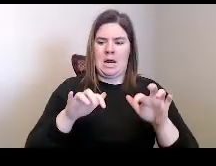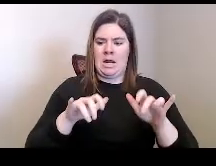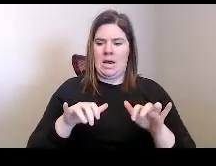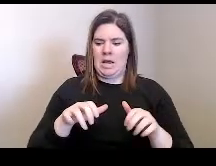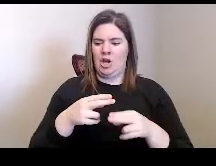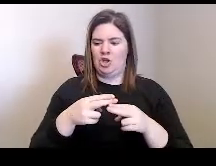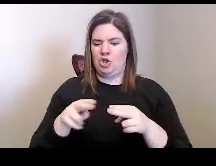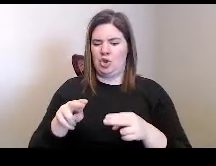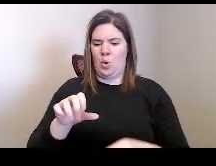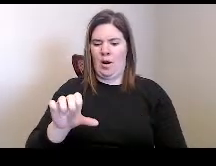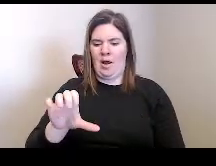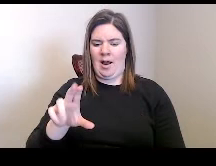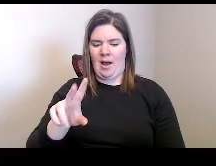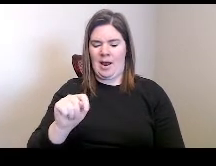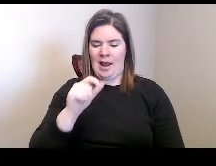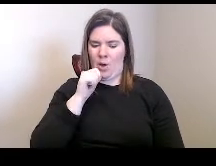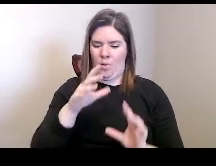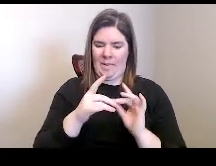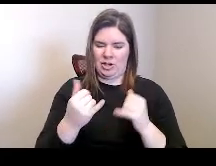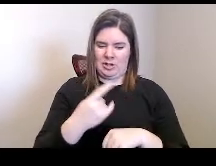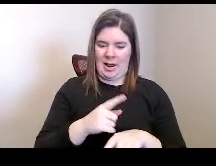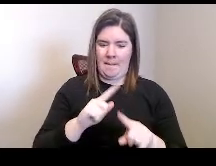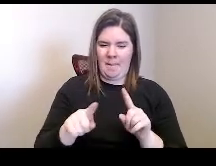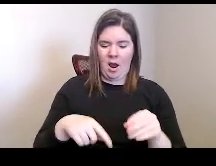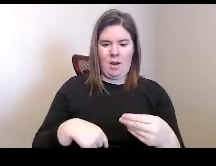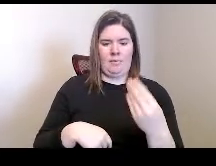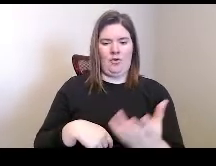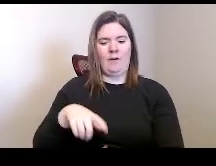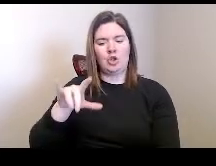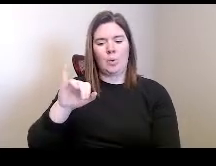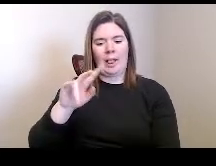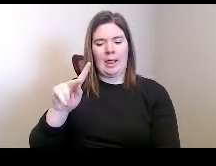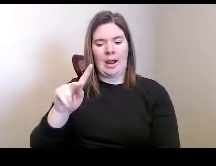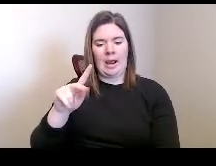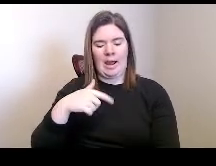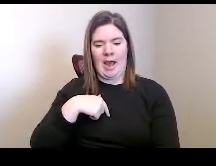but we will provide a link to Microsoft's list of those shortcuts in